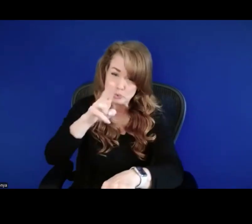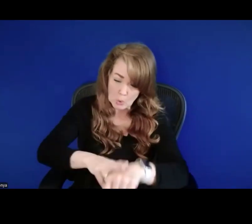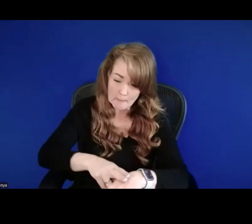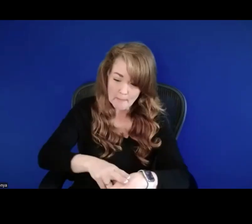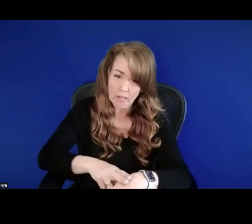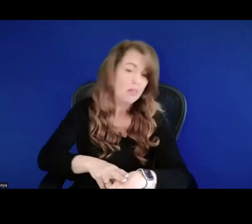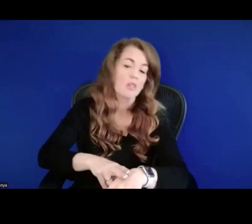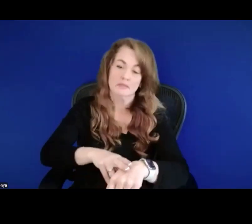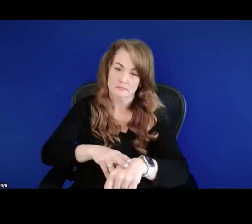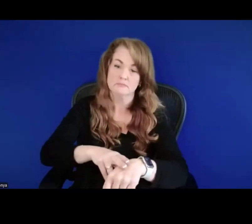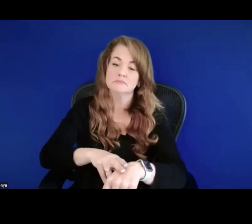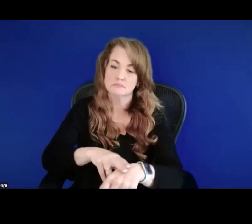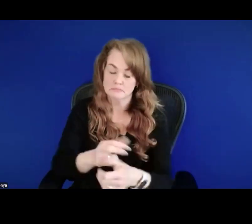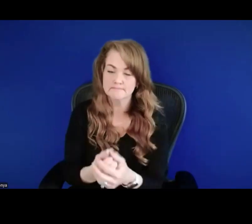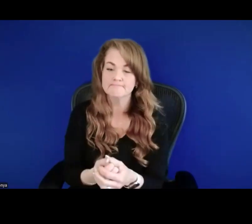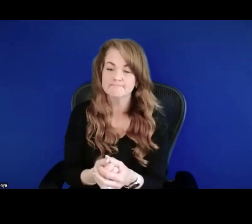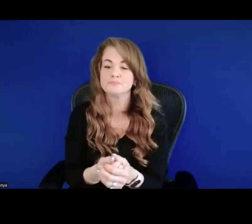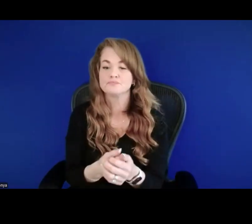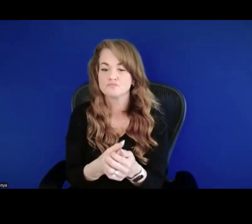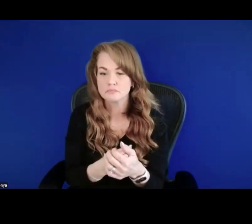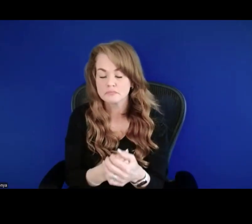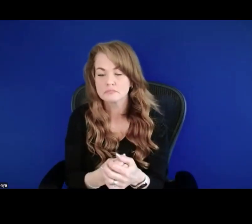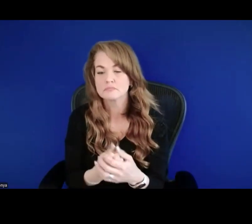that their child is experiencing is